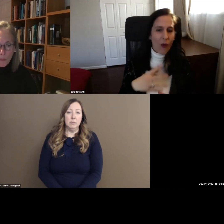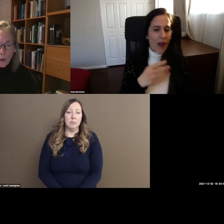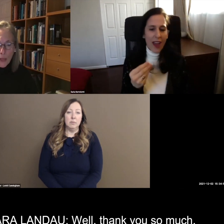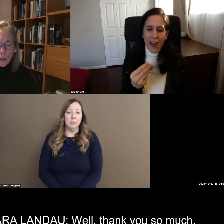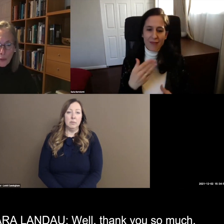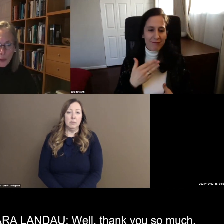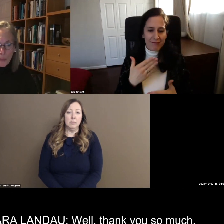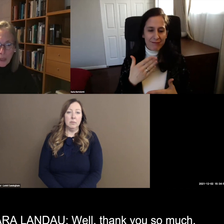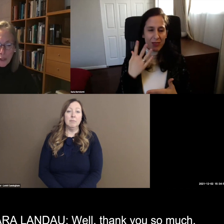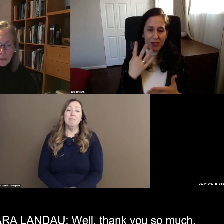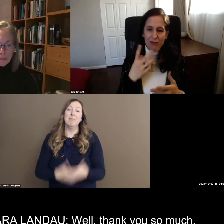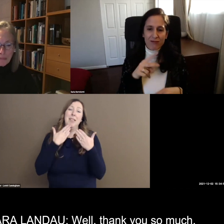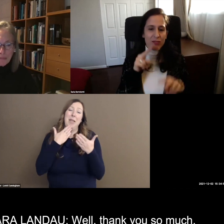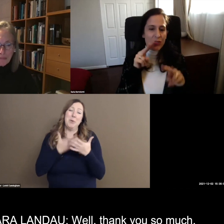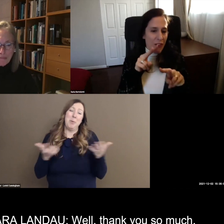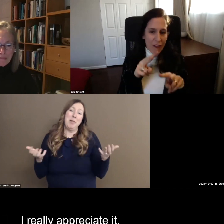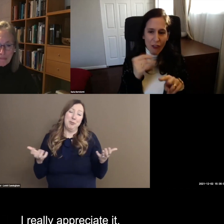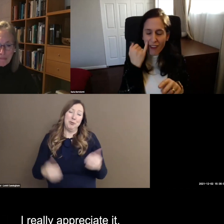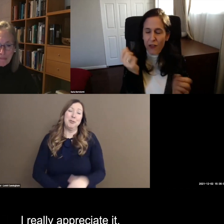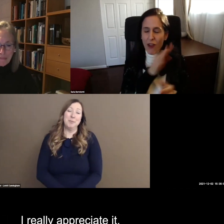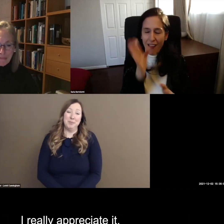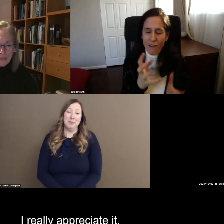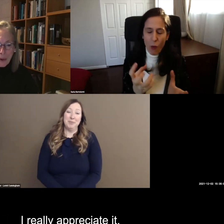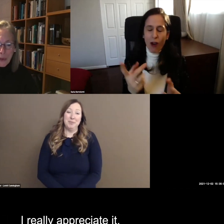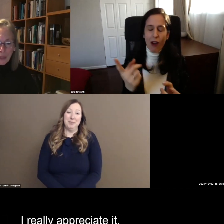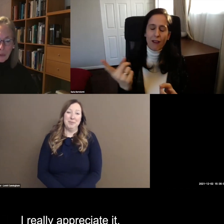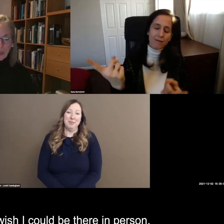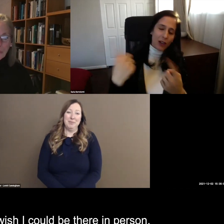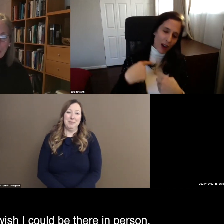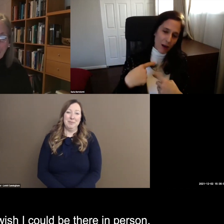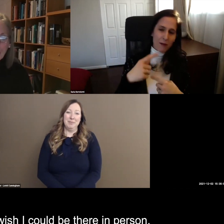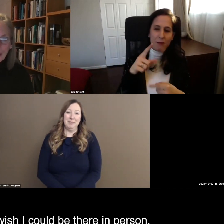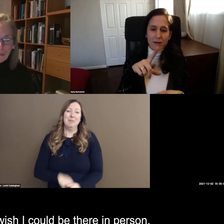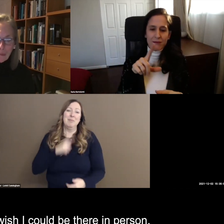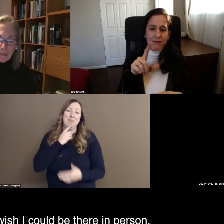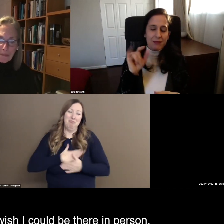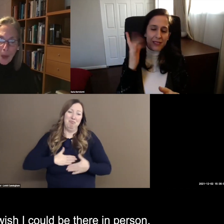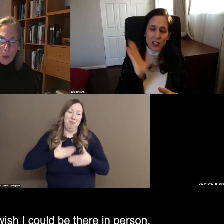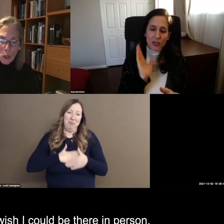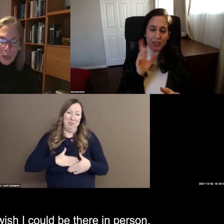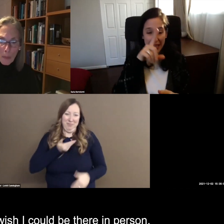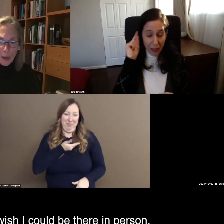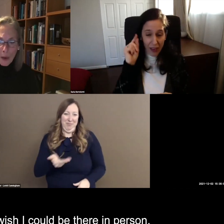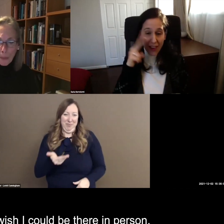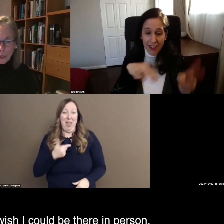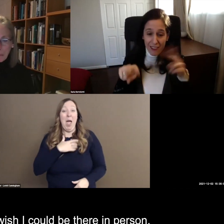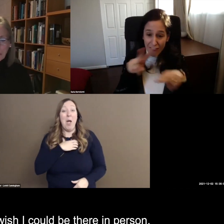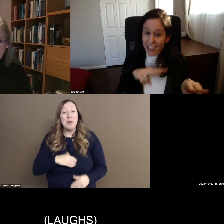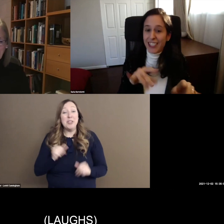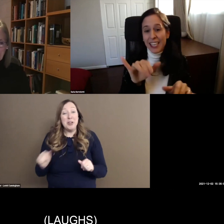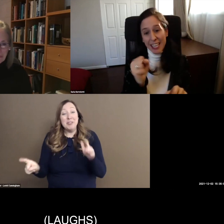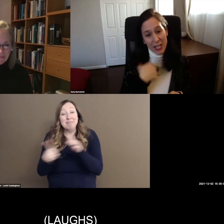oh thank you so much and i really really appreciate it i wish